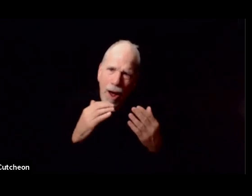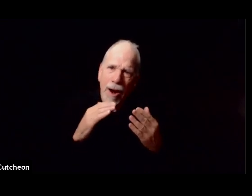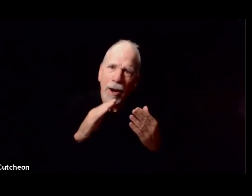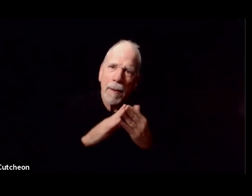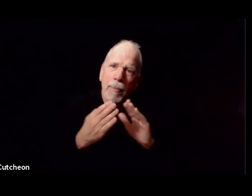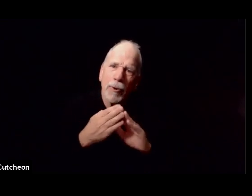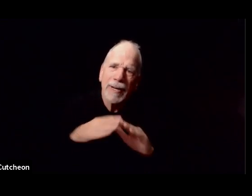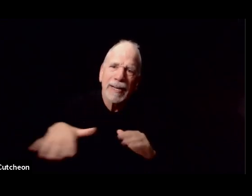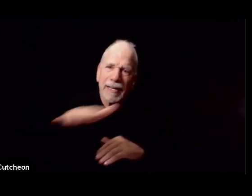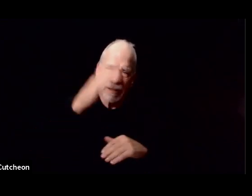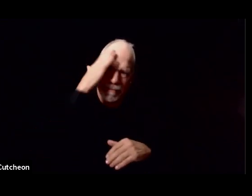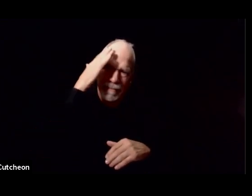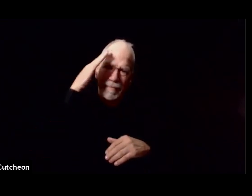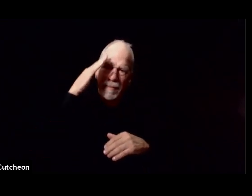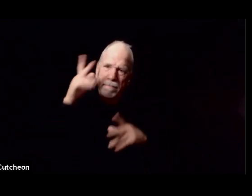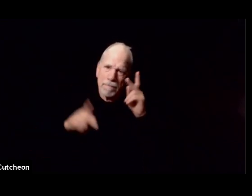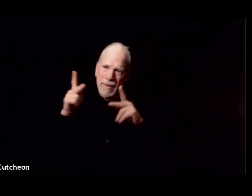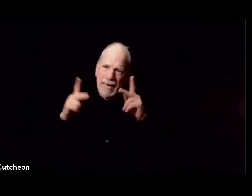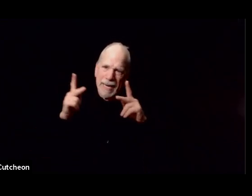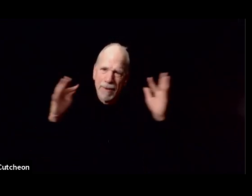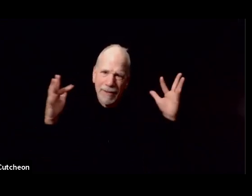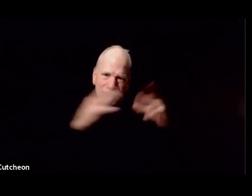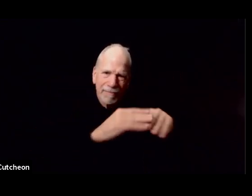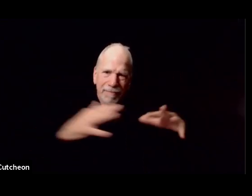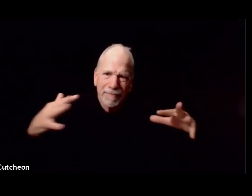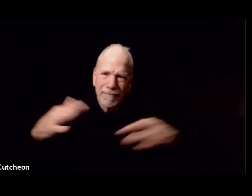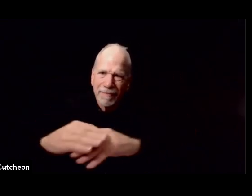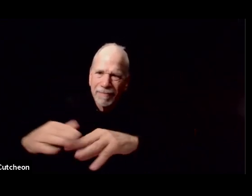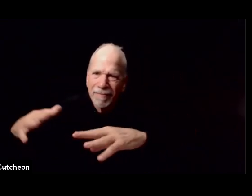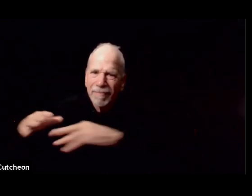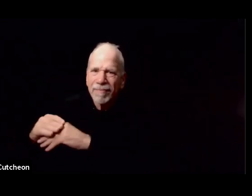Though it's really a broader systemic question about who should be responsible for what going